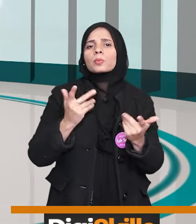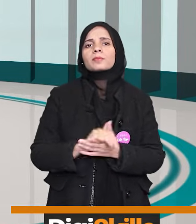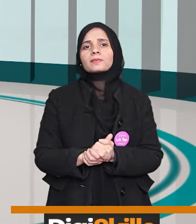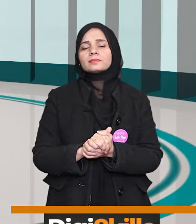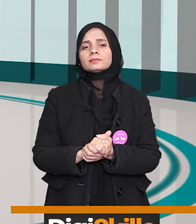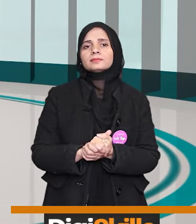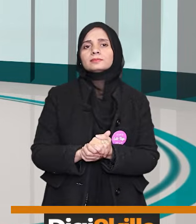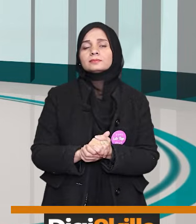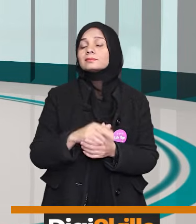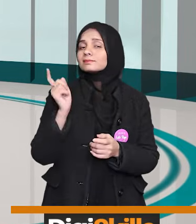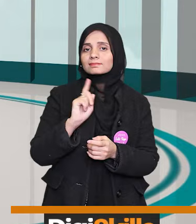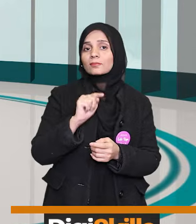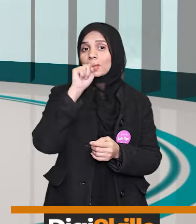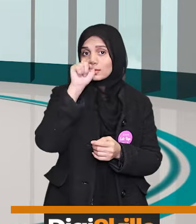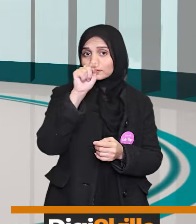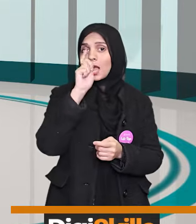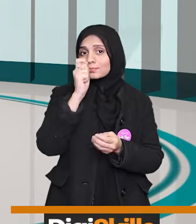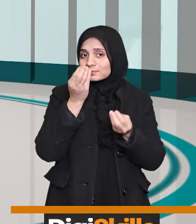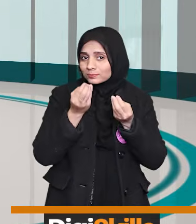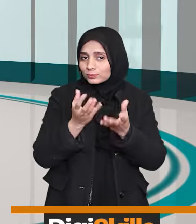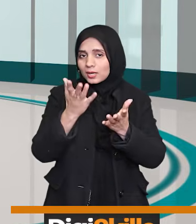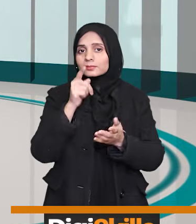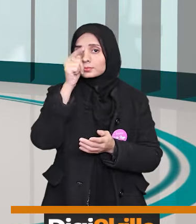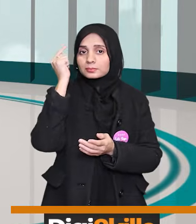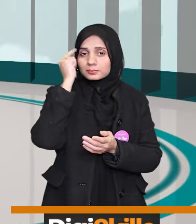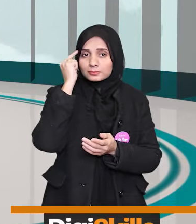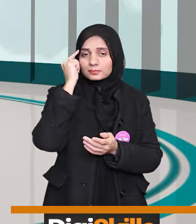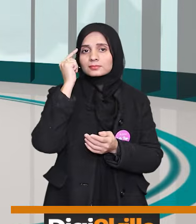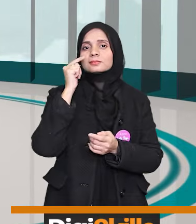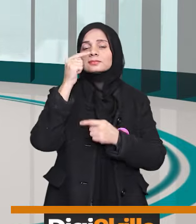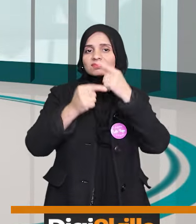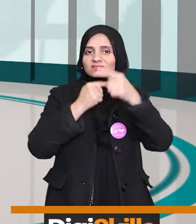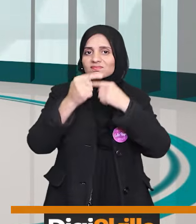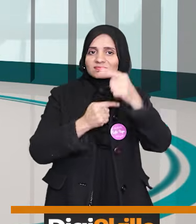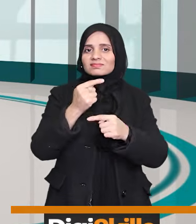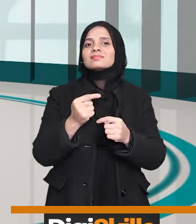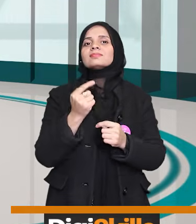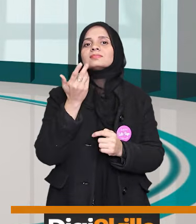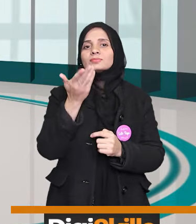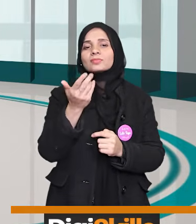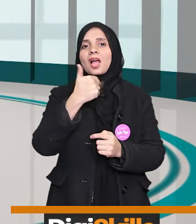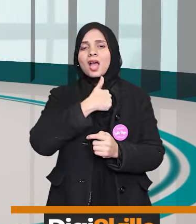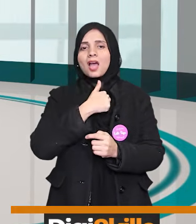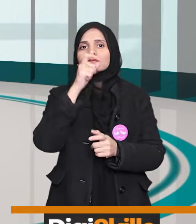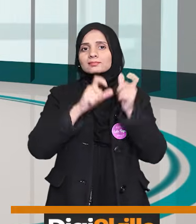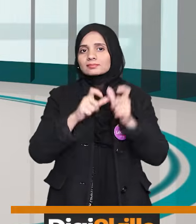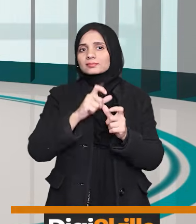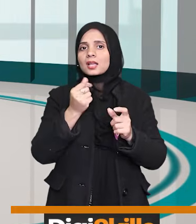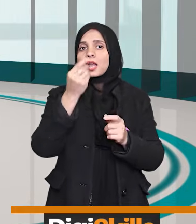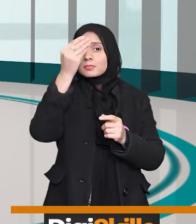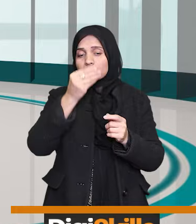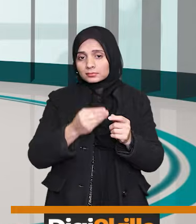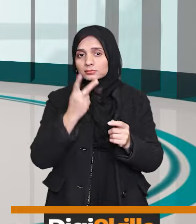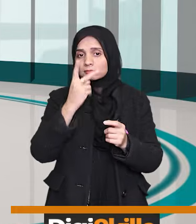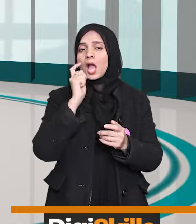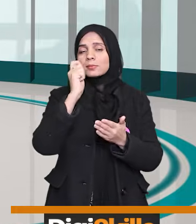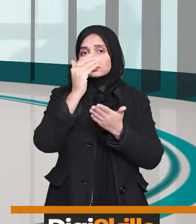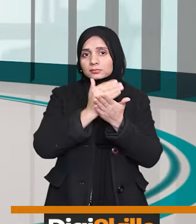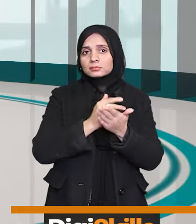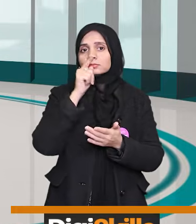But when you will start work, you will realize its importance. When you do self-accountability,